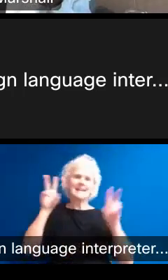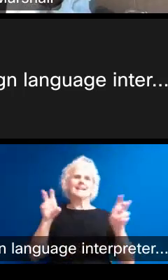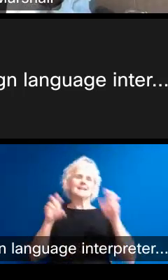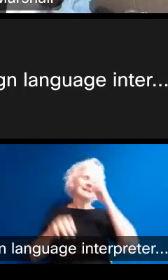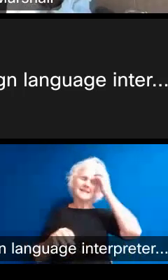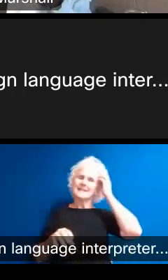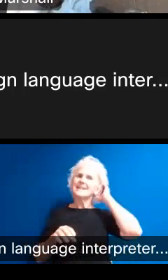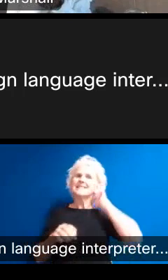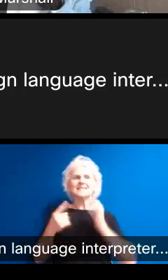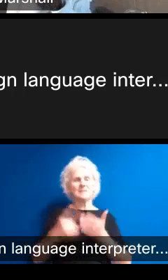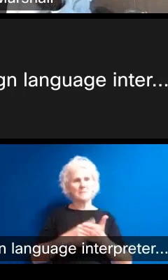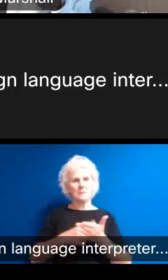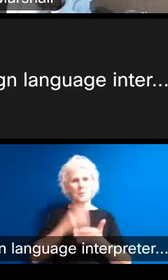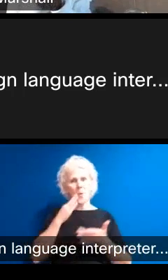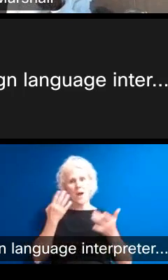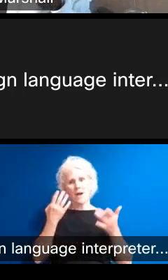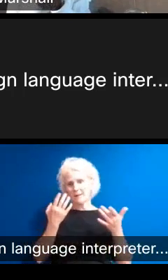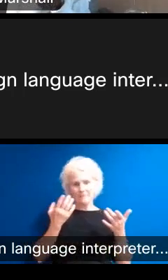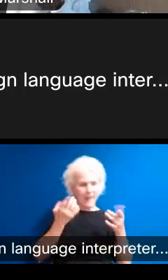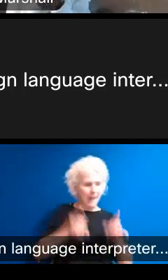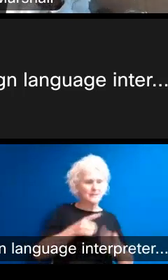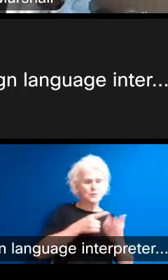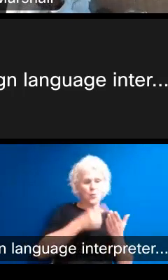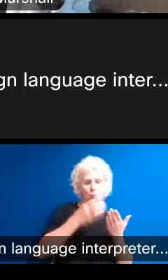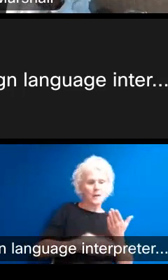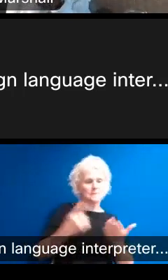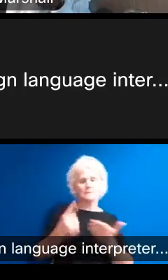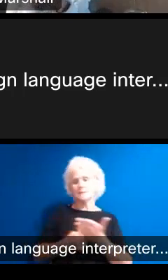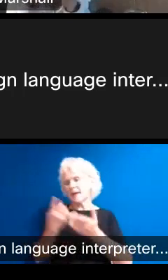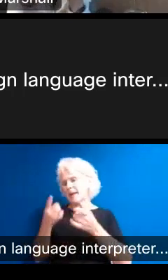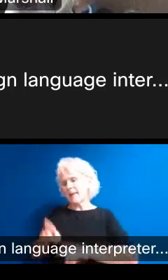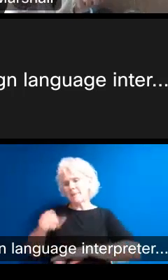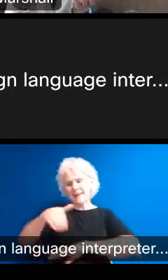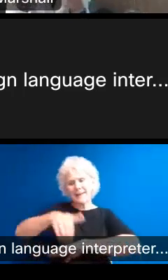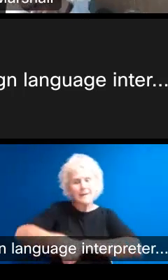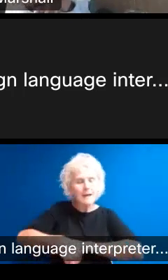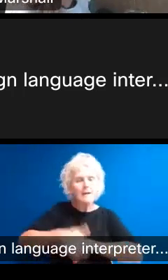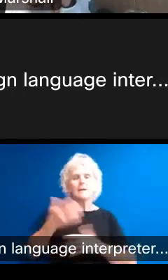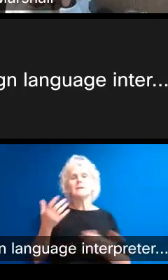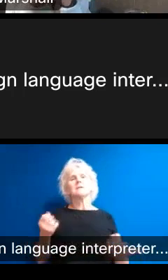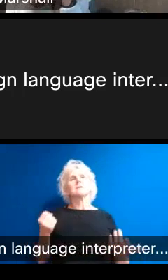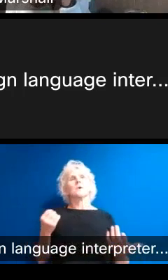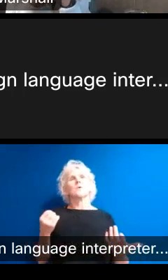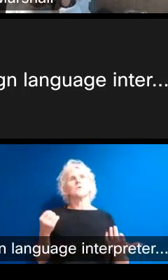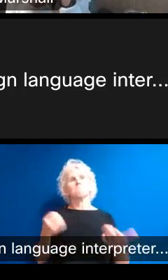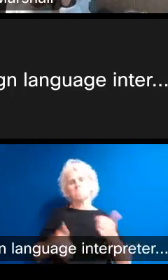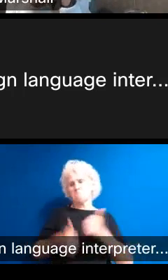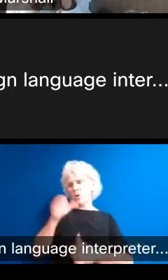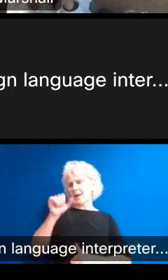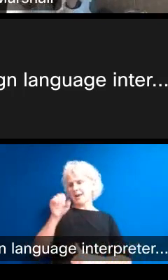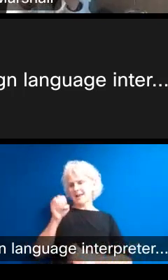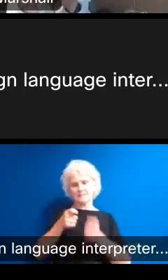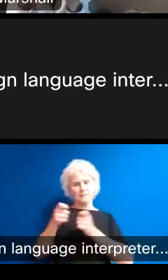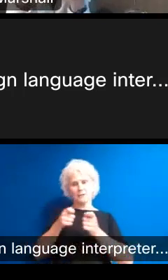it'll happen on a weekend, it might happen at the night. So, most case managers are not on call, so